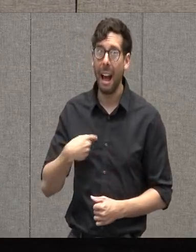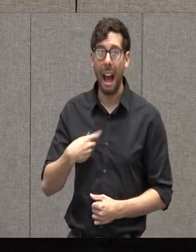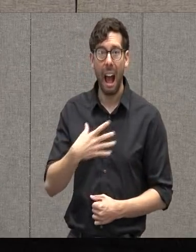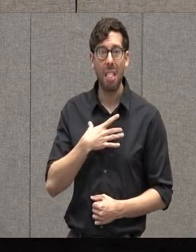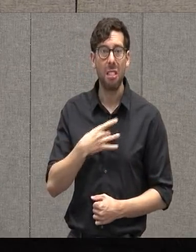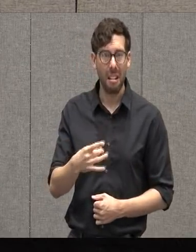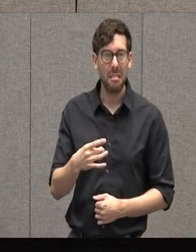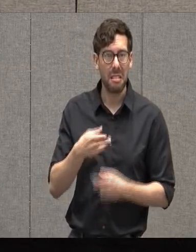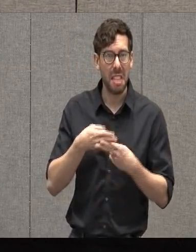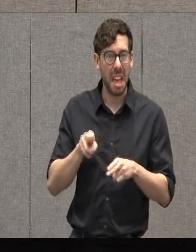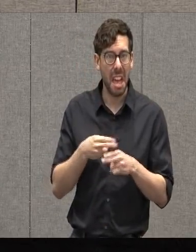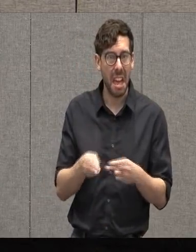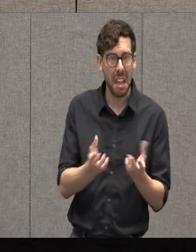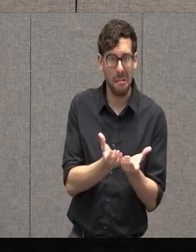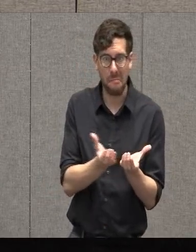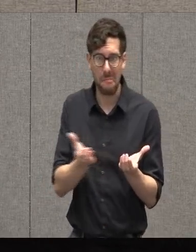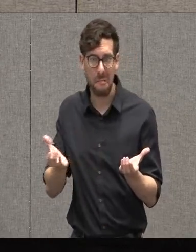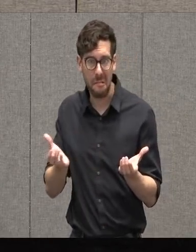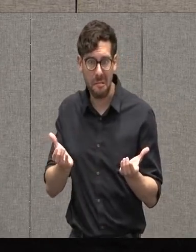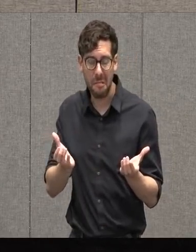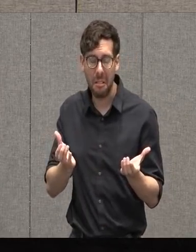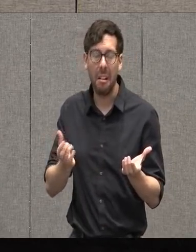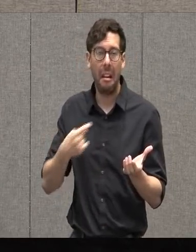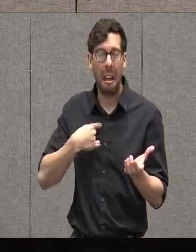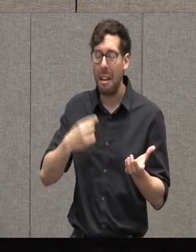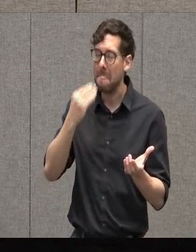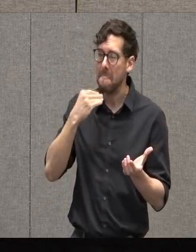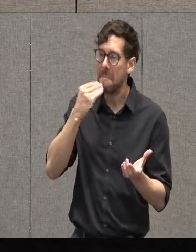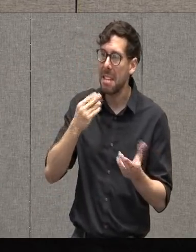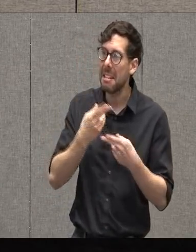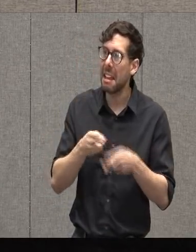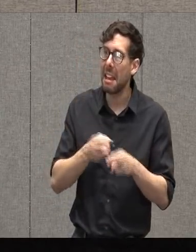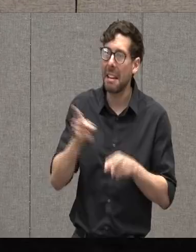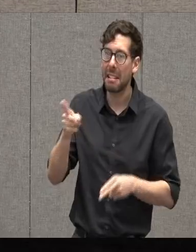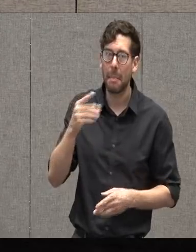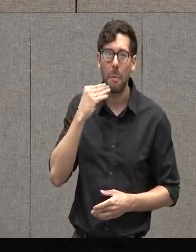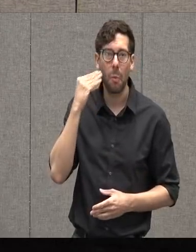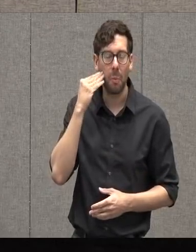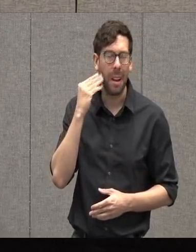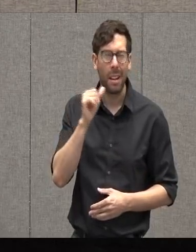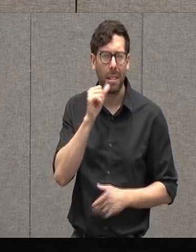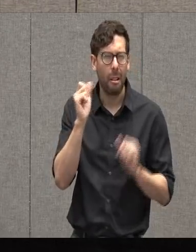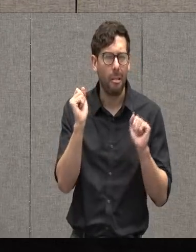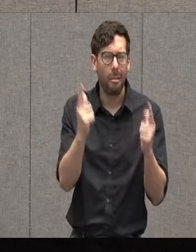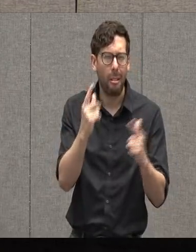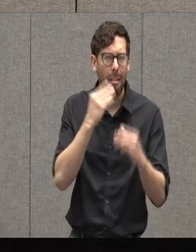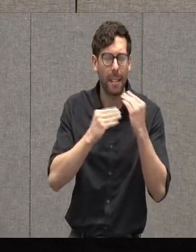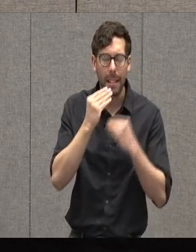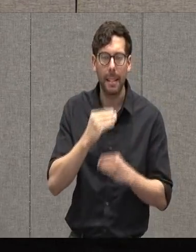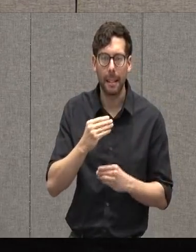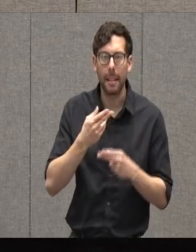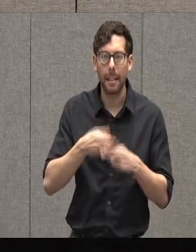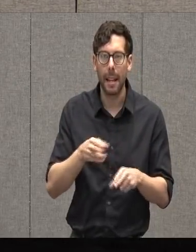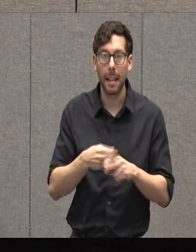I know not everyone eats eggs, but instead of just recycling them, I like to try and reuse them. Absolutely.